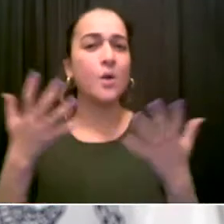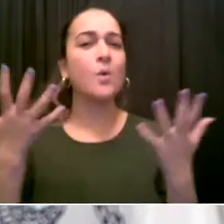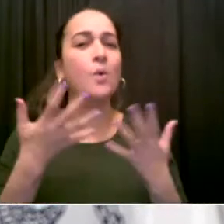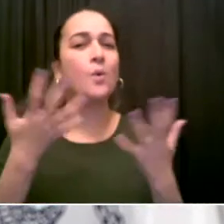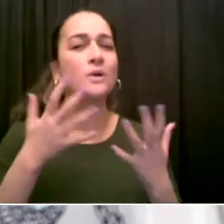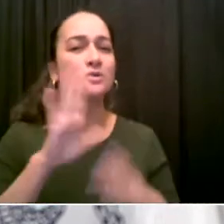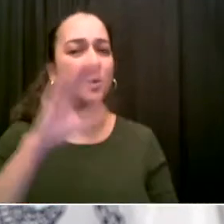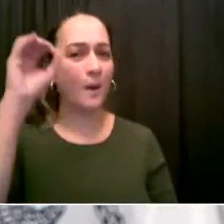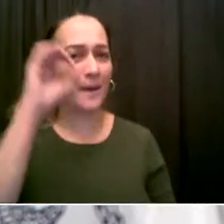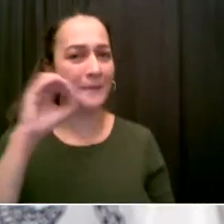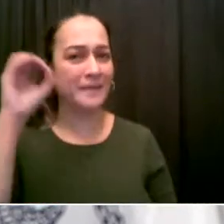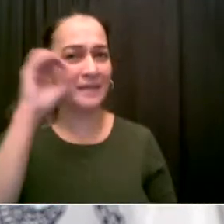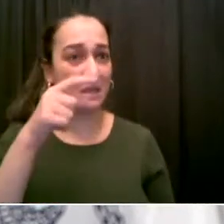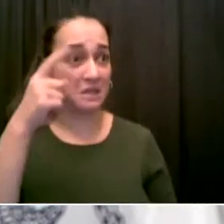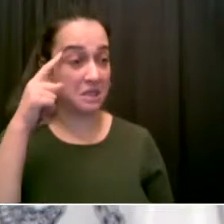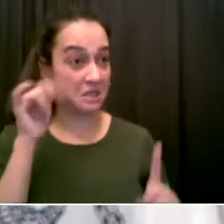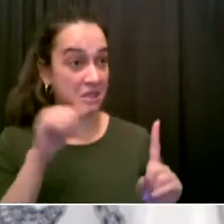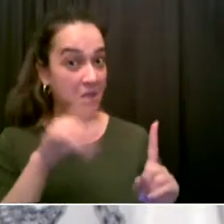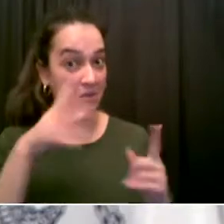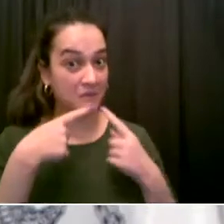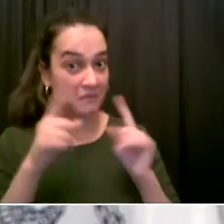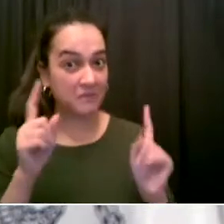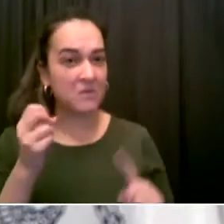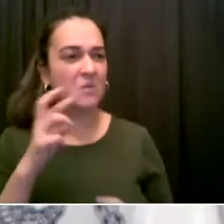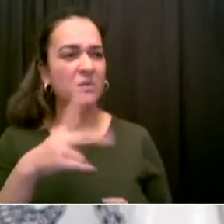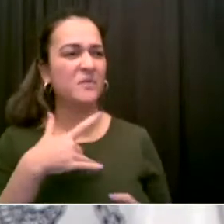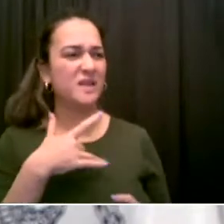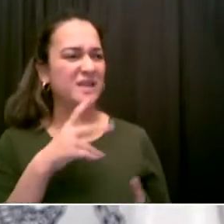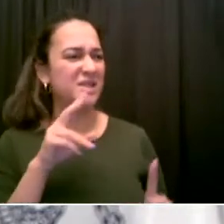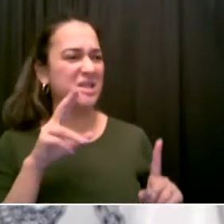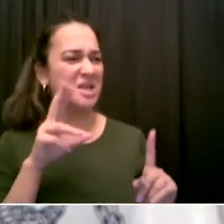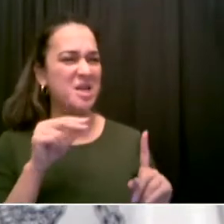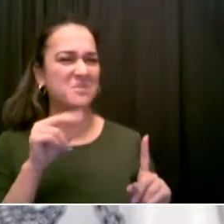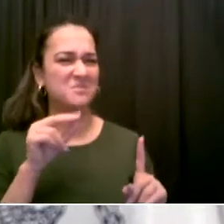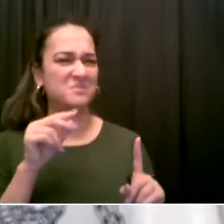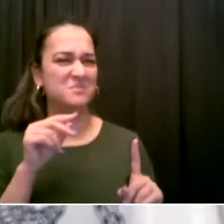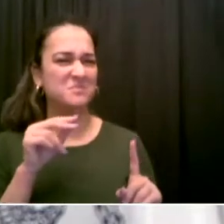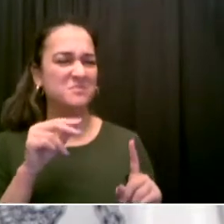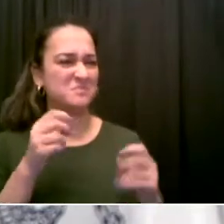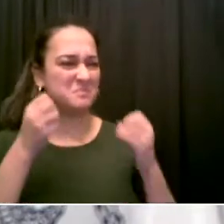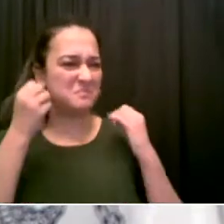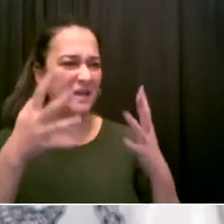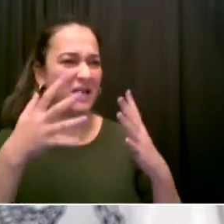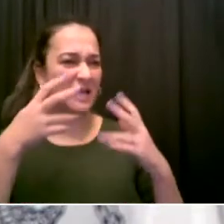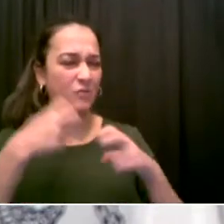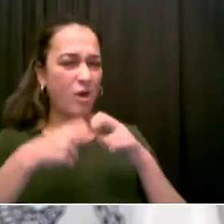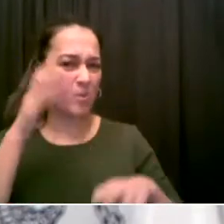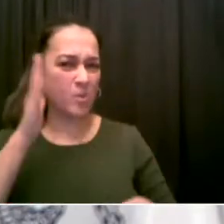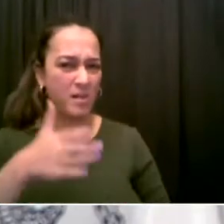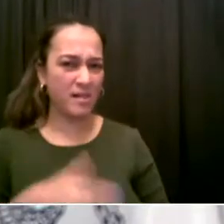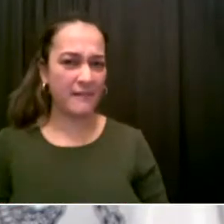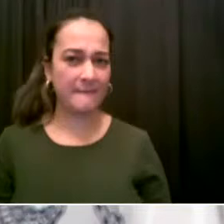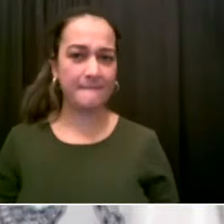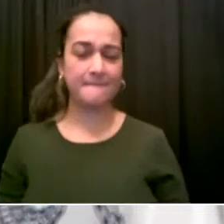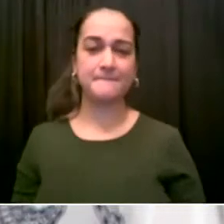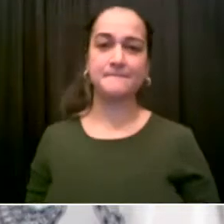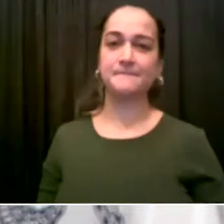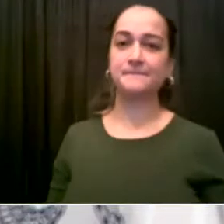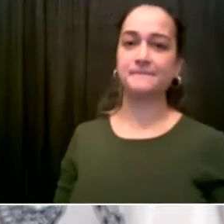TO THIS IDEA. ARE THERE CHALLENGES OR BLOCKS OR